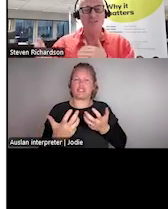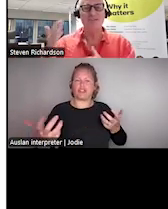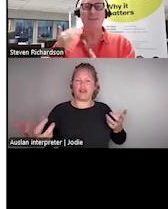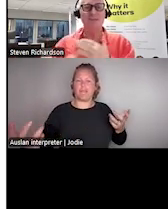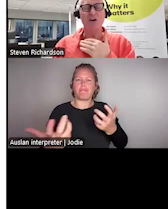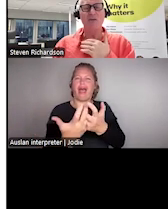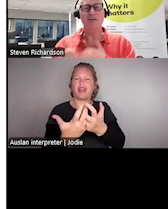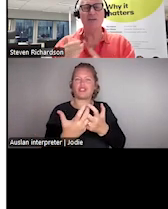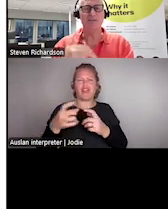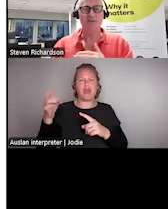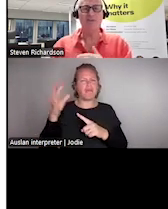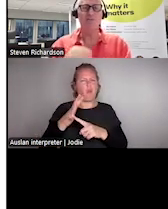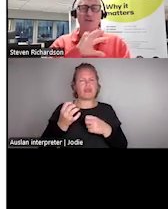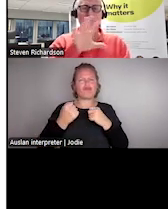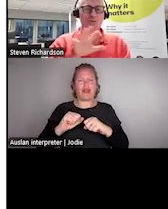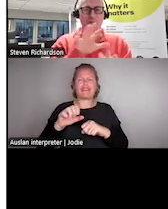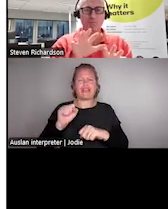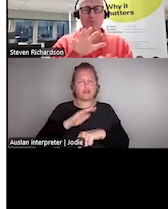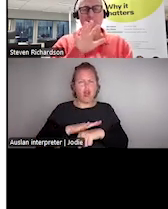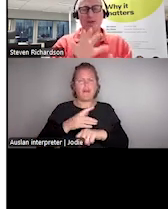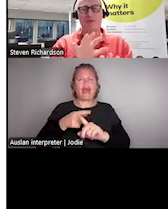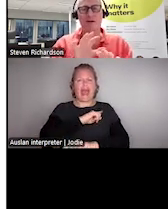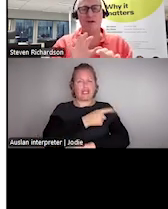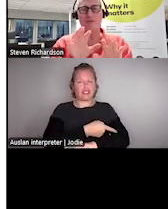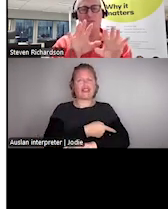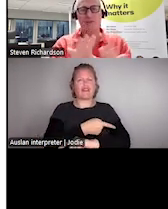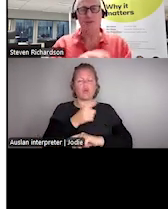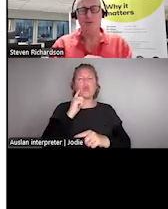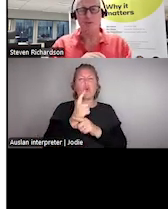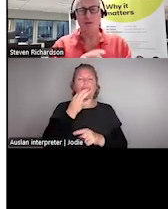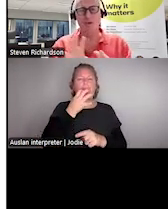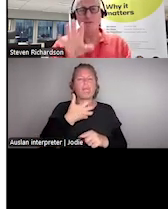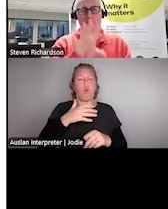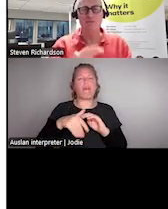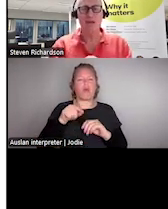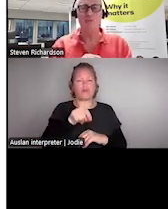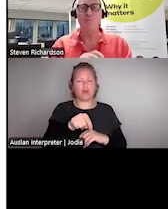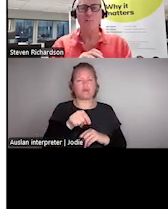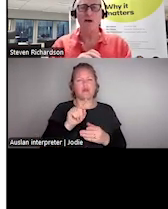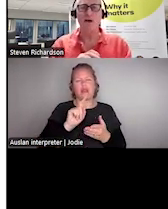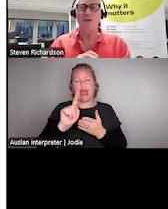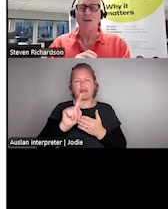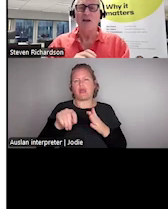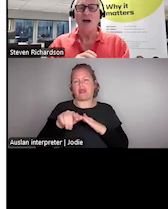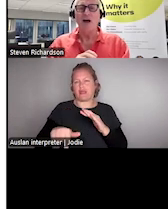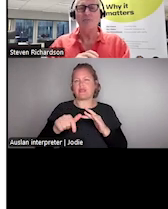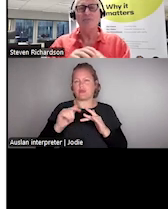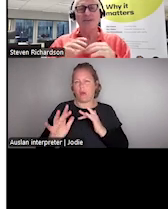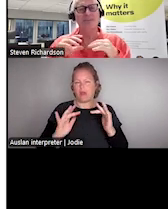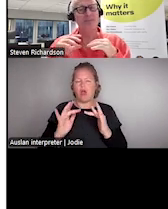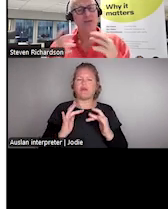This takes time and energy. We'll talk a little bit about that further in the webinar. But